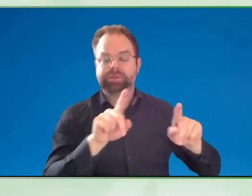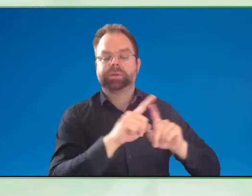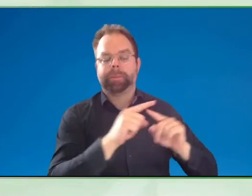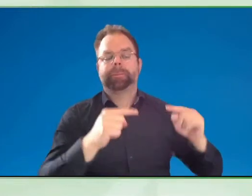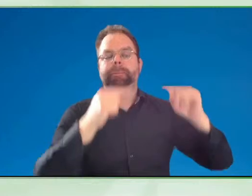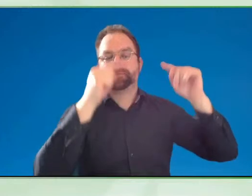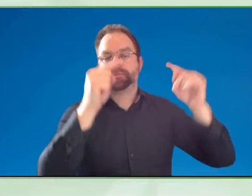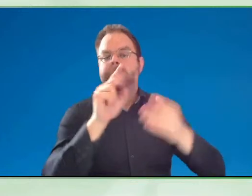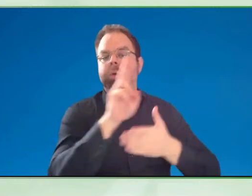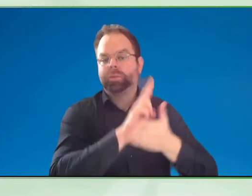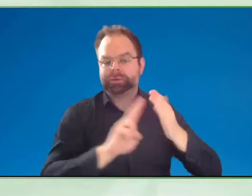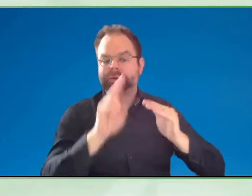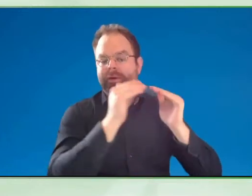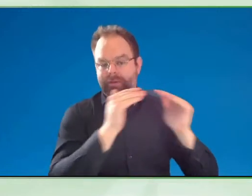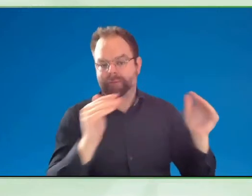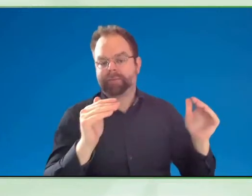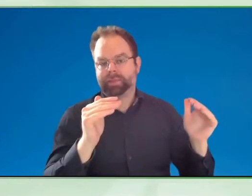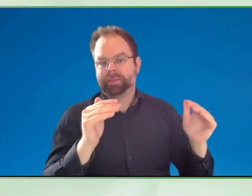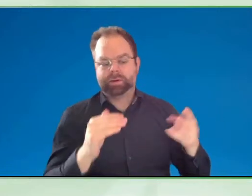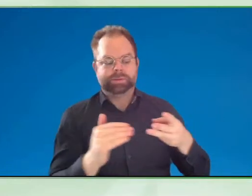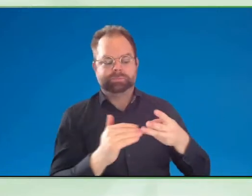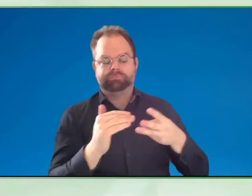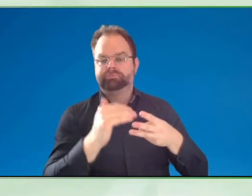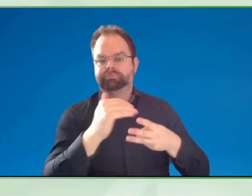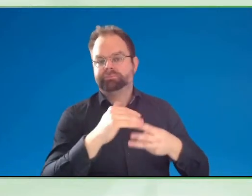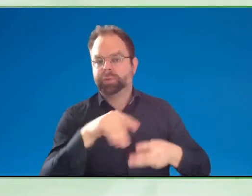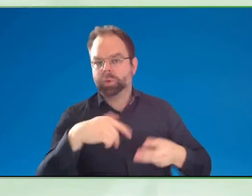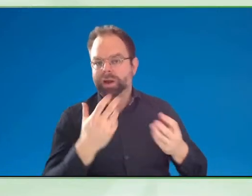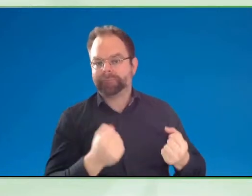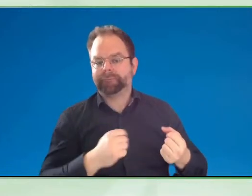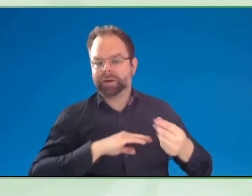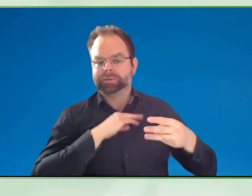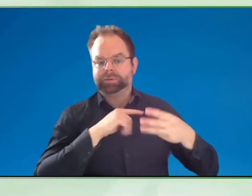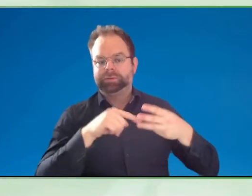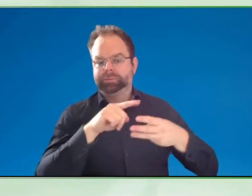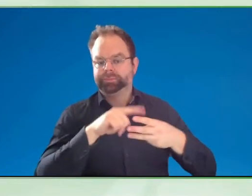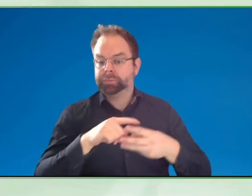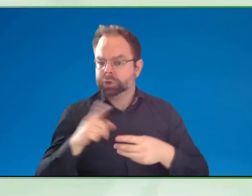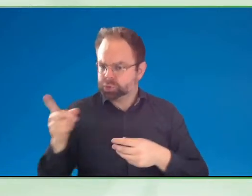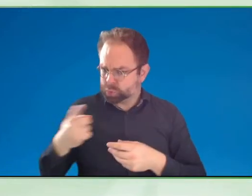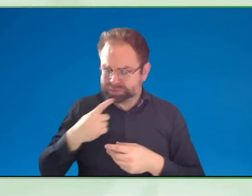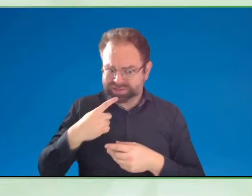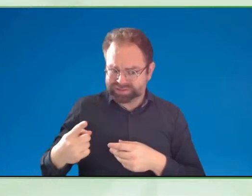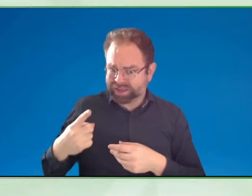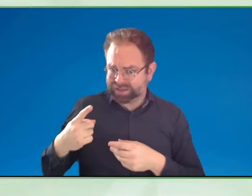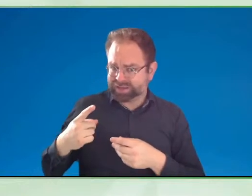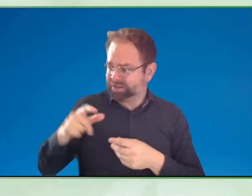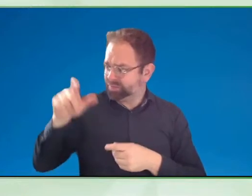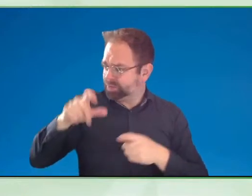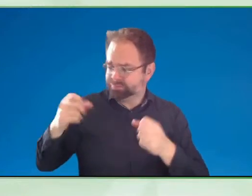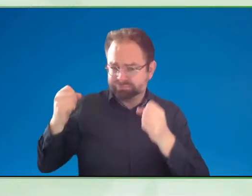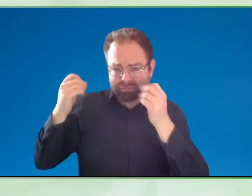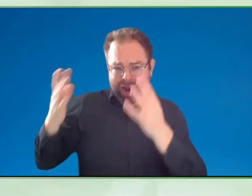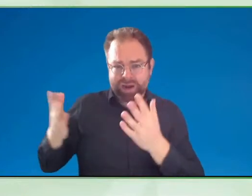Is there a larger proportion of smaller children with disabilities were educated than the next